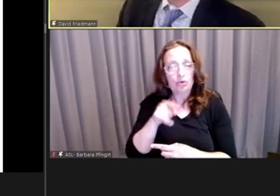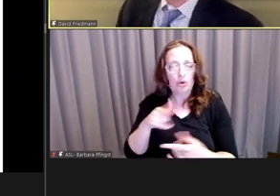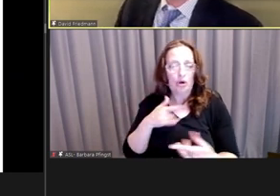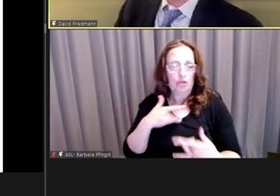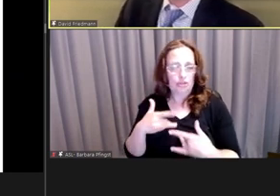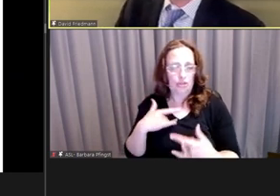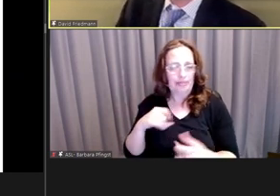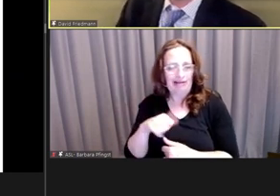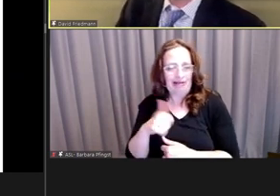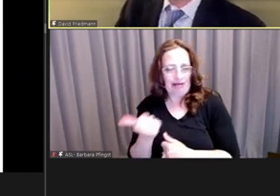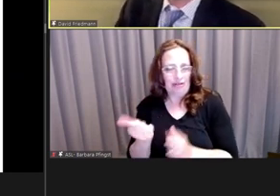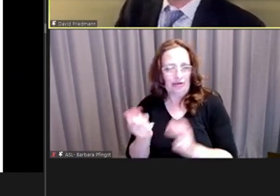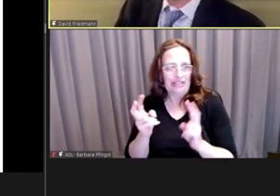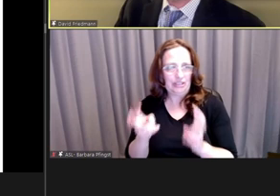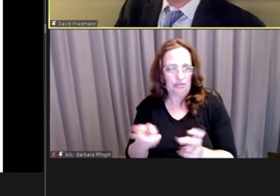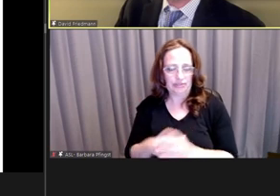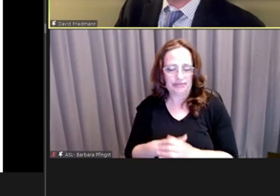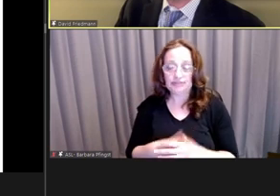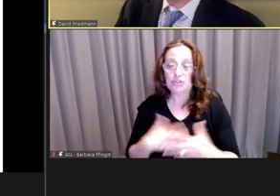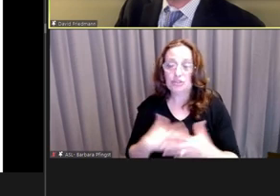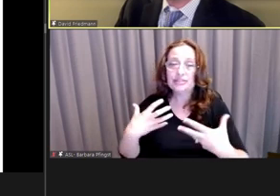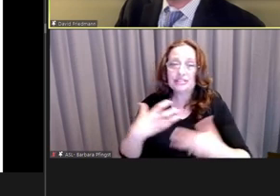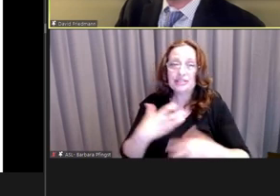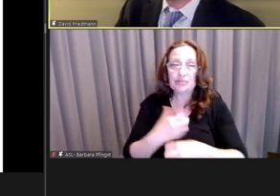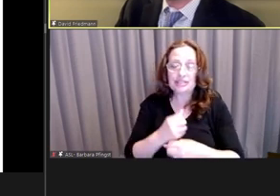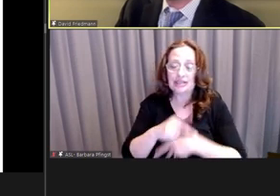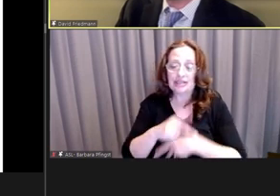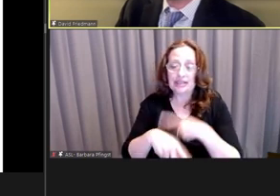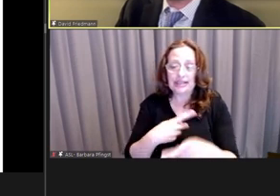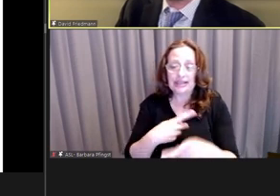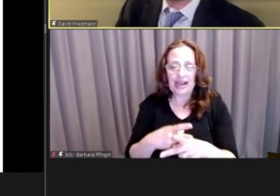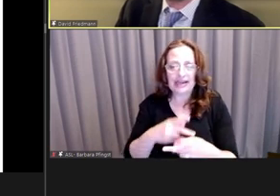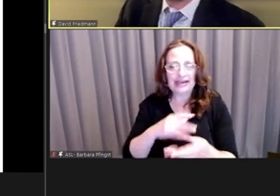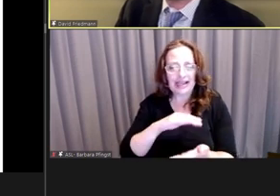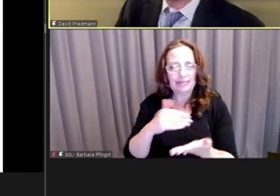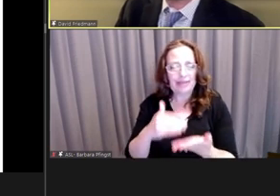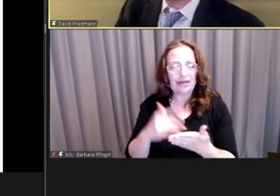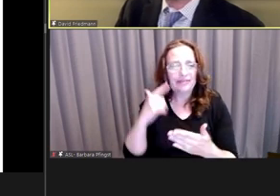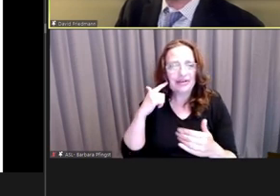just to summarize the type and degree of hearing loss, in addition to what's going on medically,